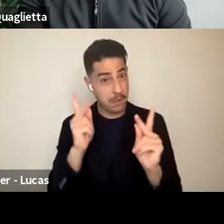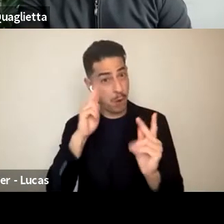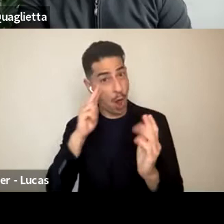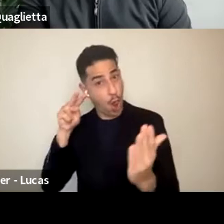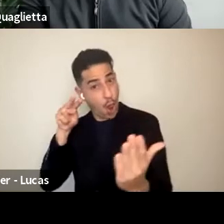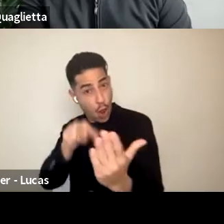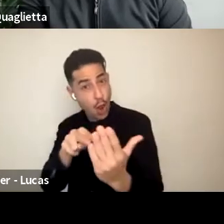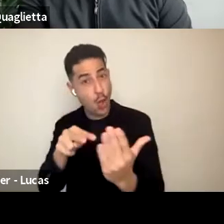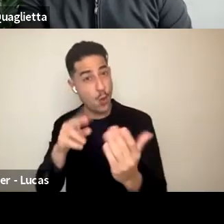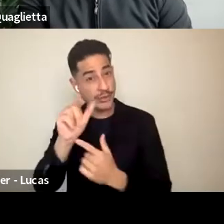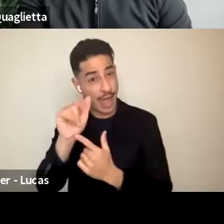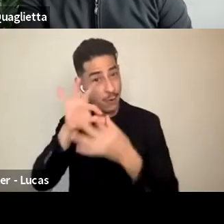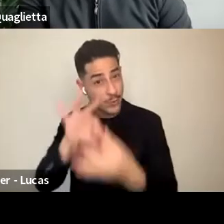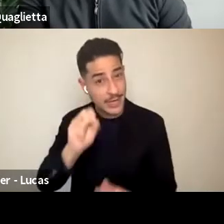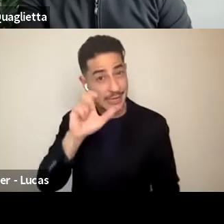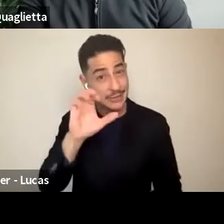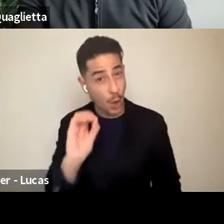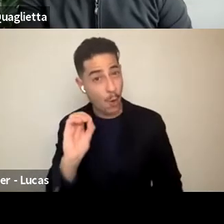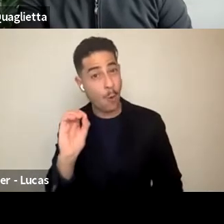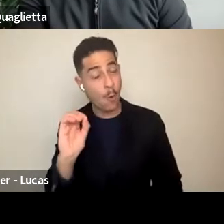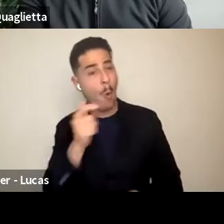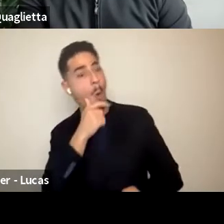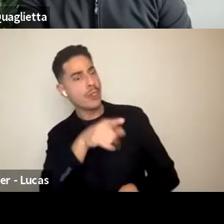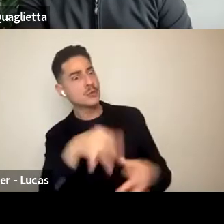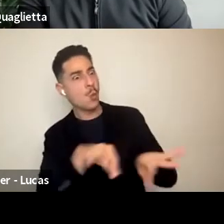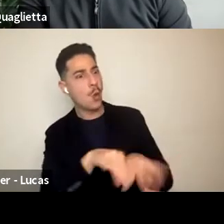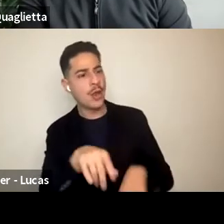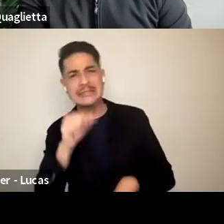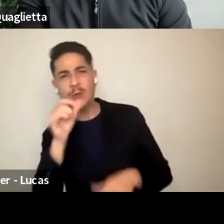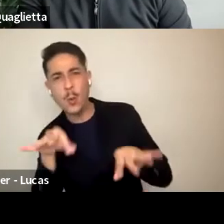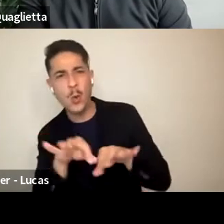Honestly, I don't have that many people saying, have